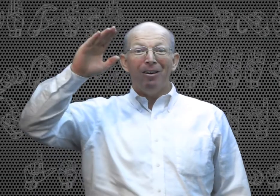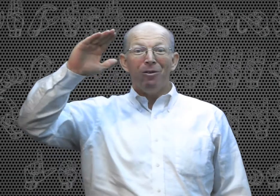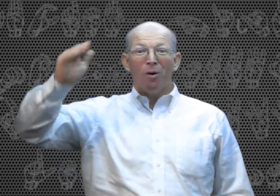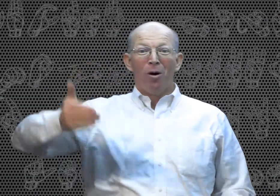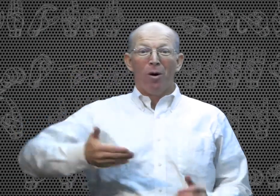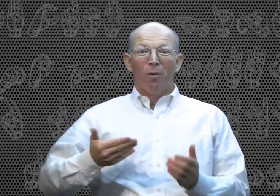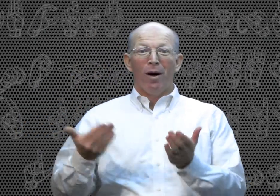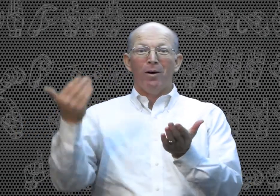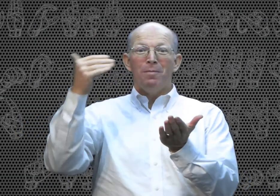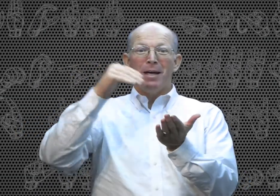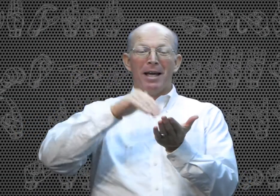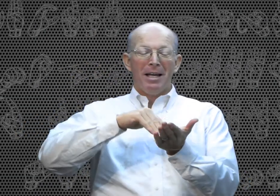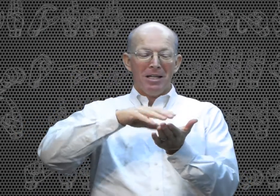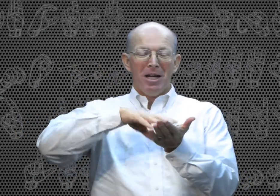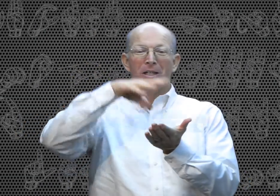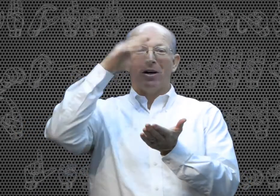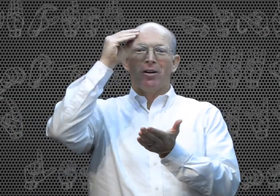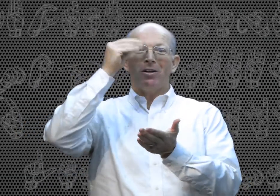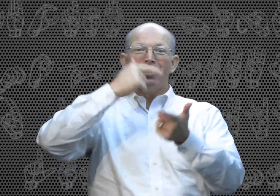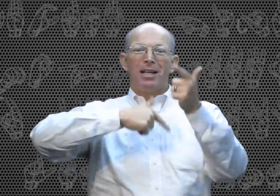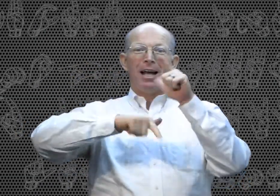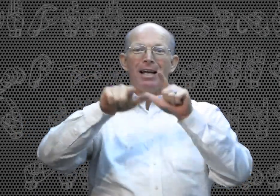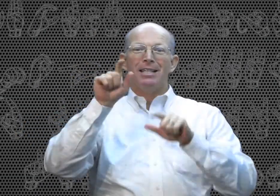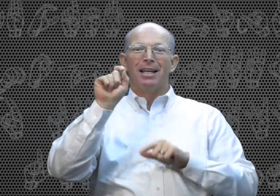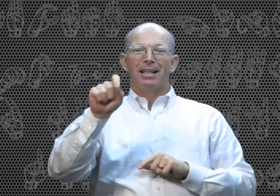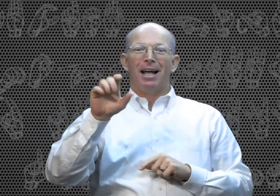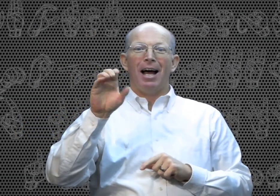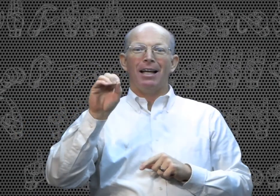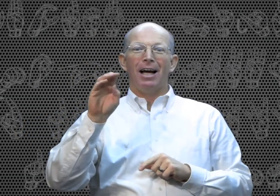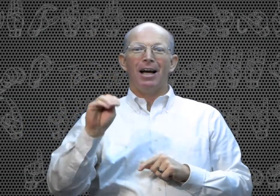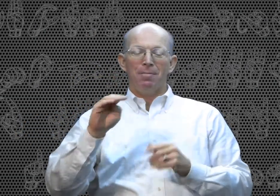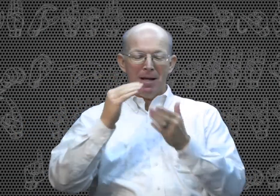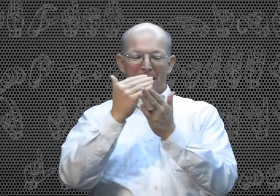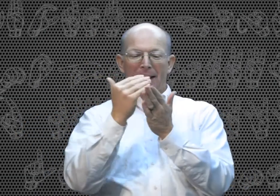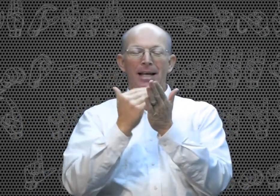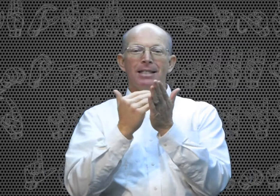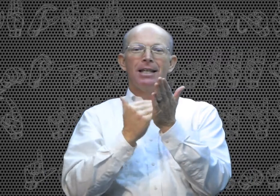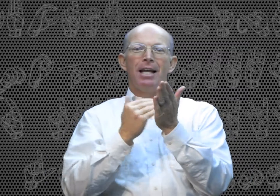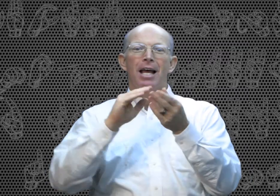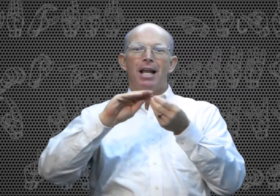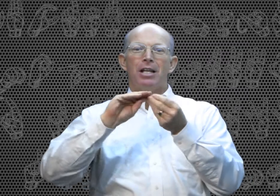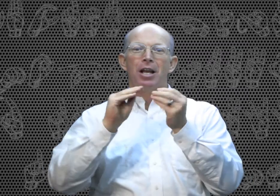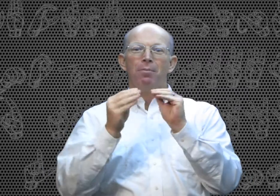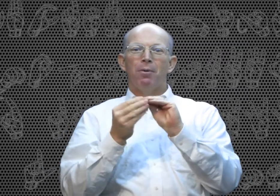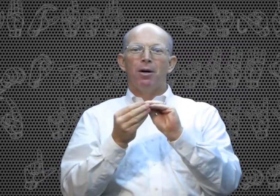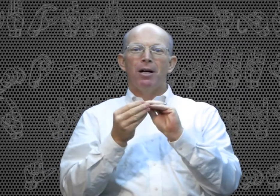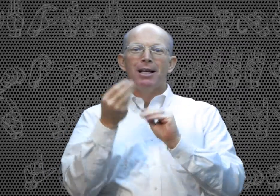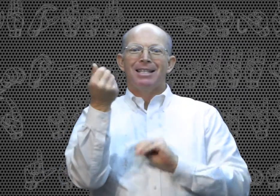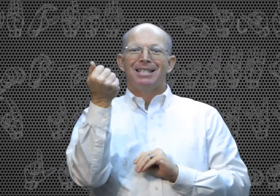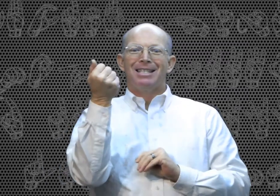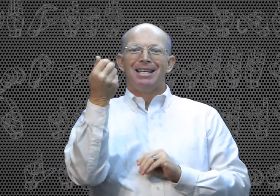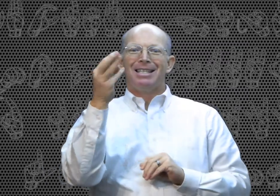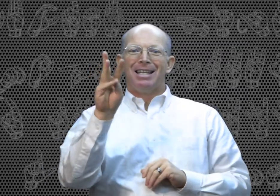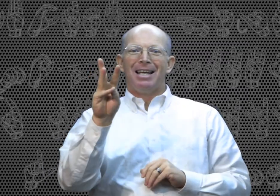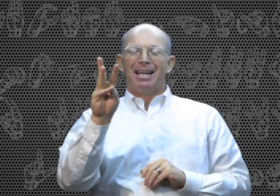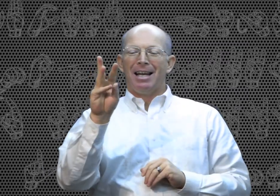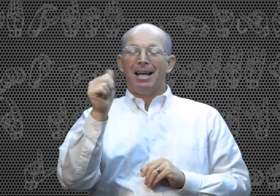Hello! Welcome again to LearnSigns.com lesson number 16.